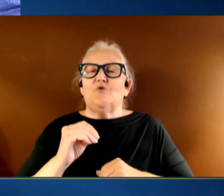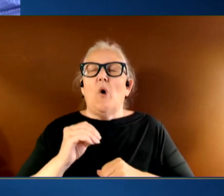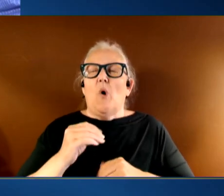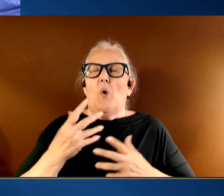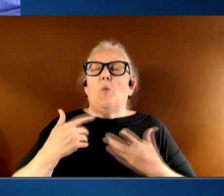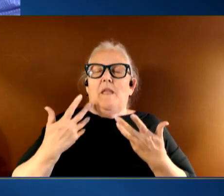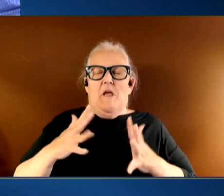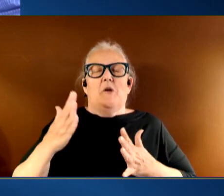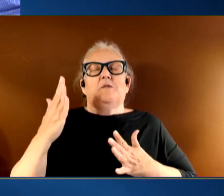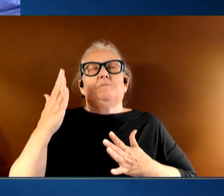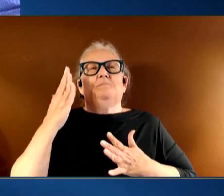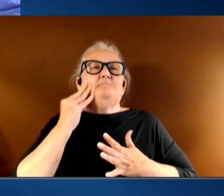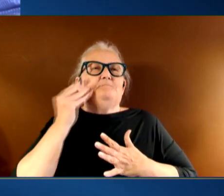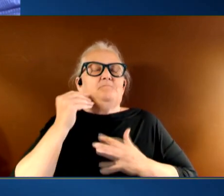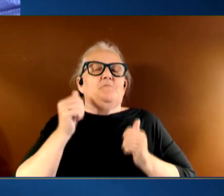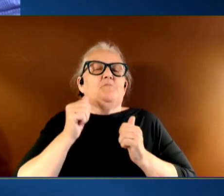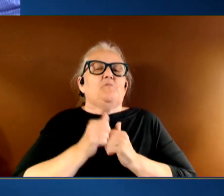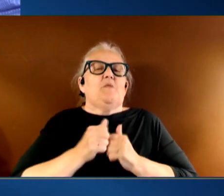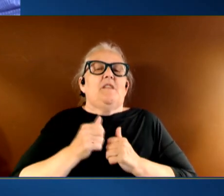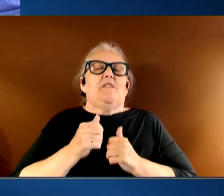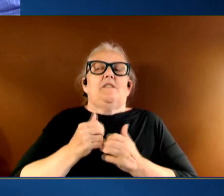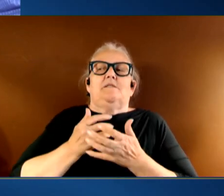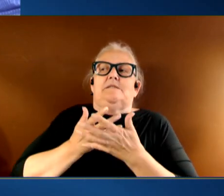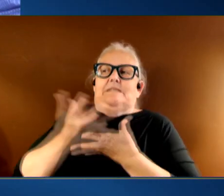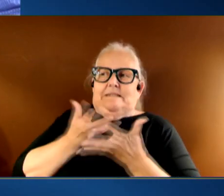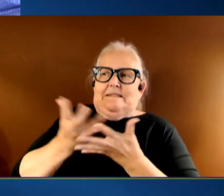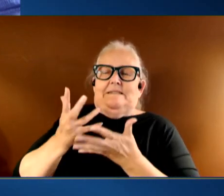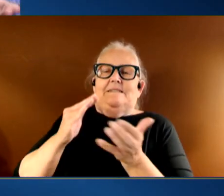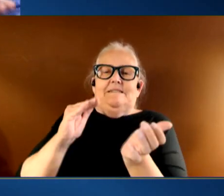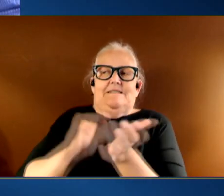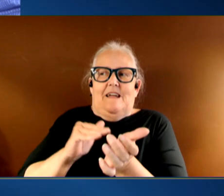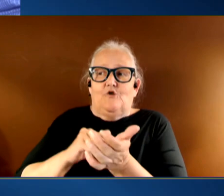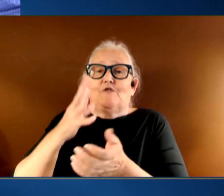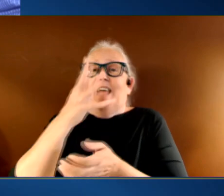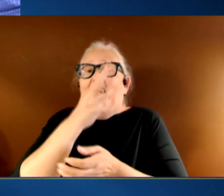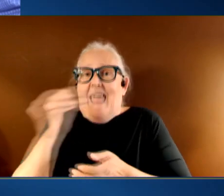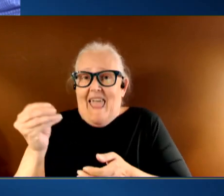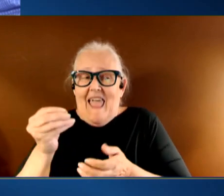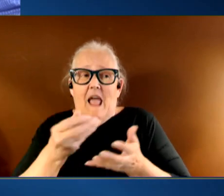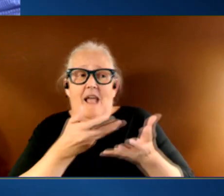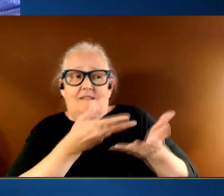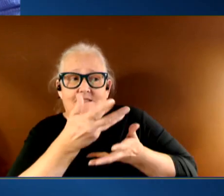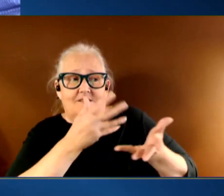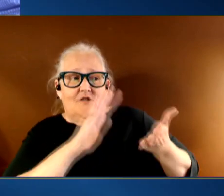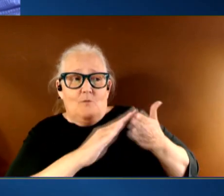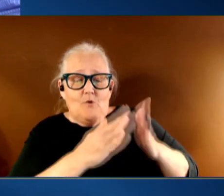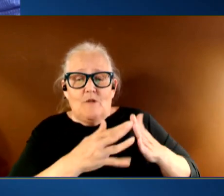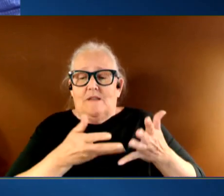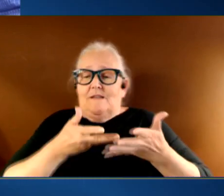not only our physicians, but our community, our nurses, our educators, our teachers.